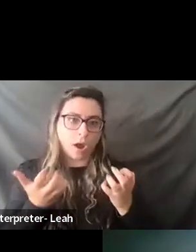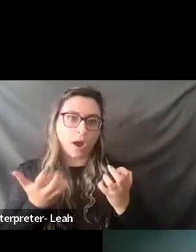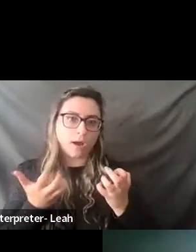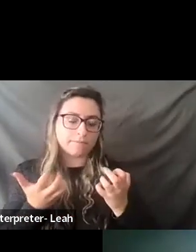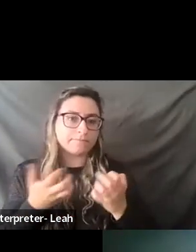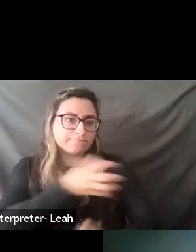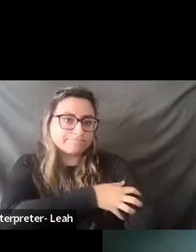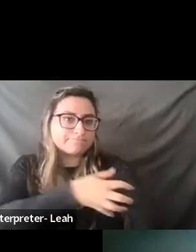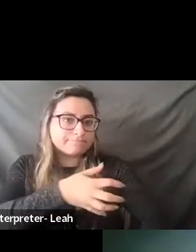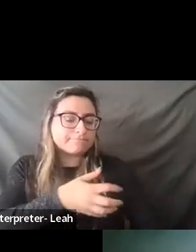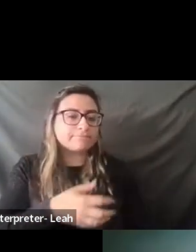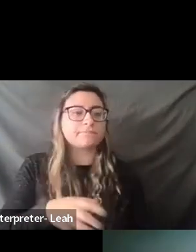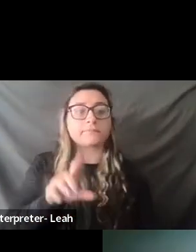Being that trusted source of information as the local disability-led organization in your community and that your community members know that they can go to you with questions regardless of what they are around anything and that you will help them navigate that and -- and decide an informed decision together that that --